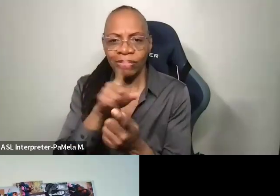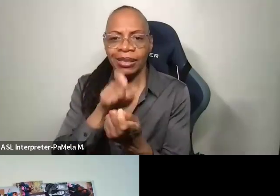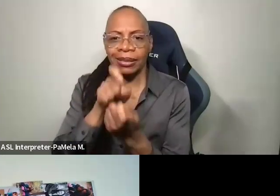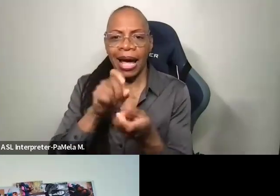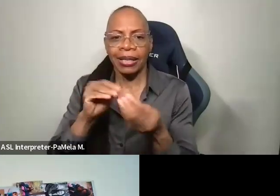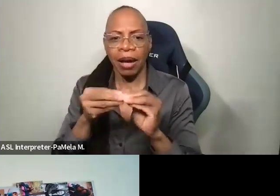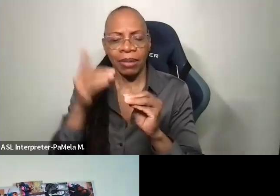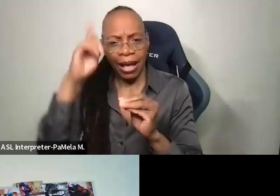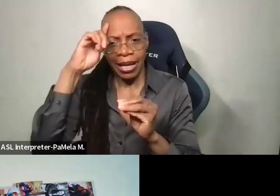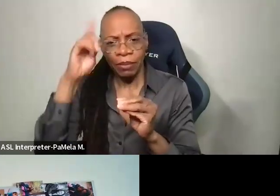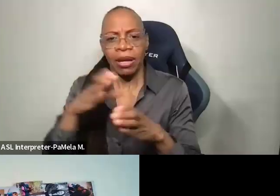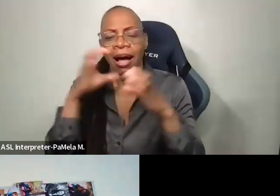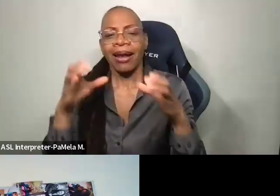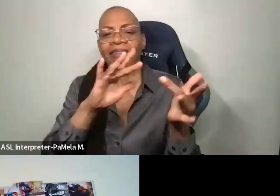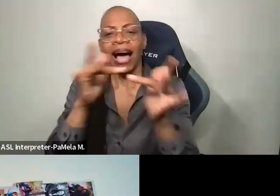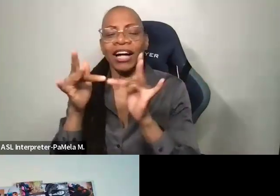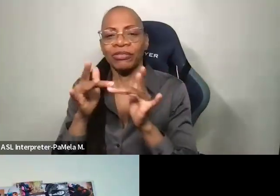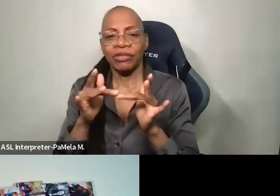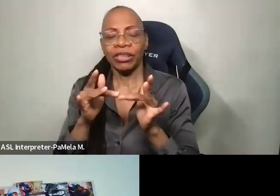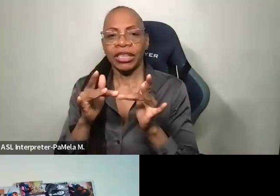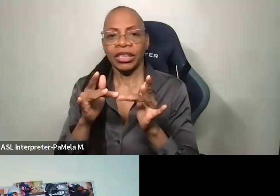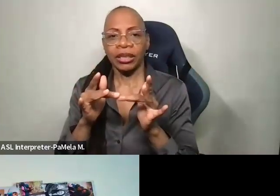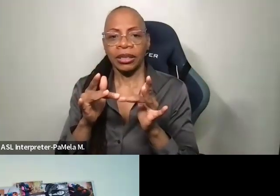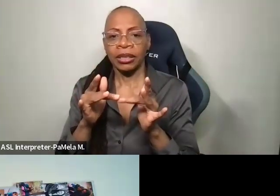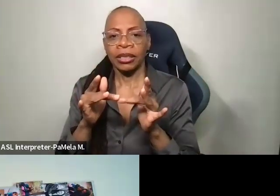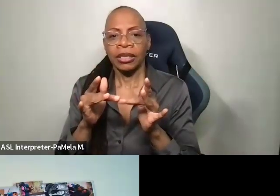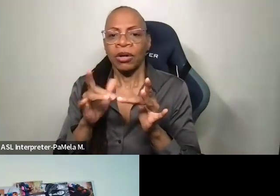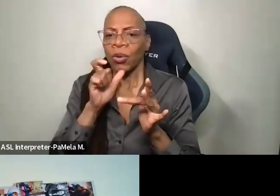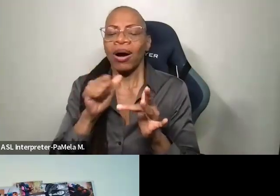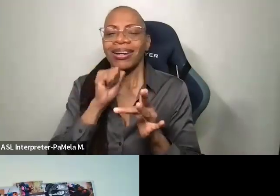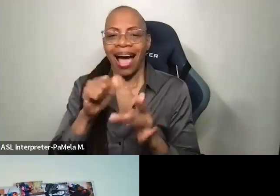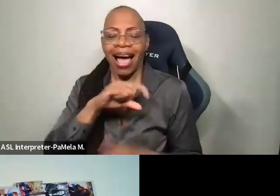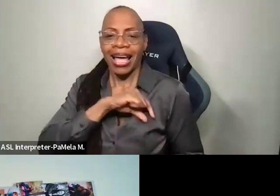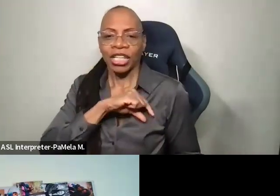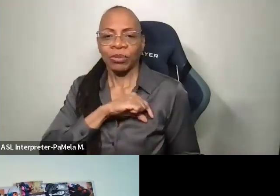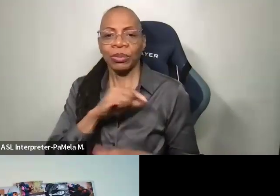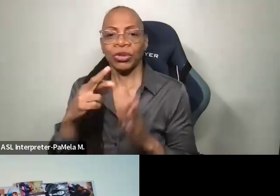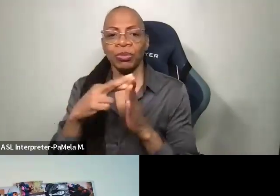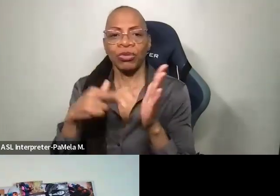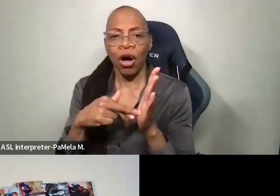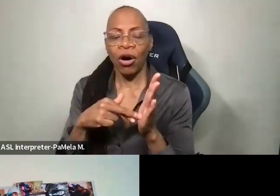with people who are not eligible to be enrolled. And that is kind of recorded and counted